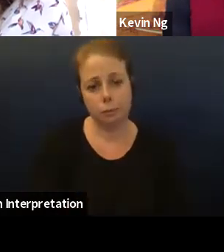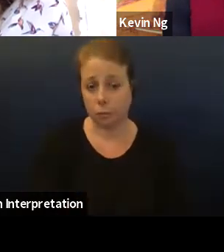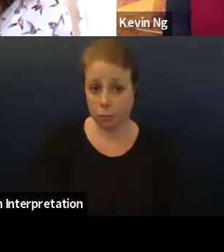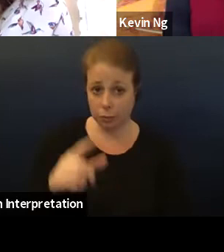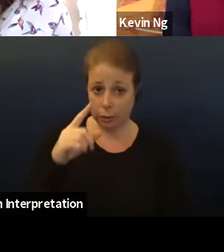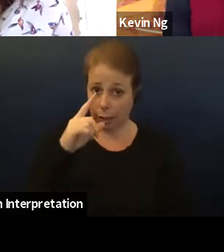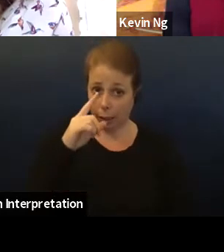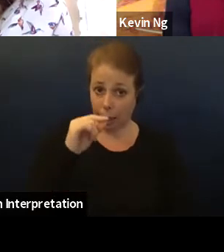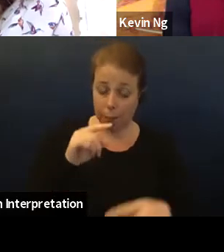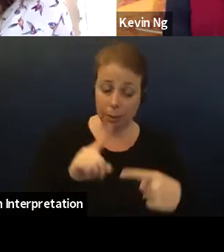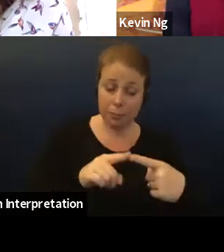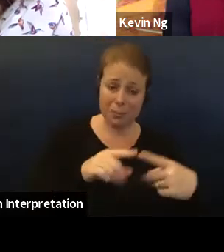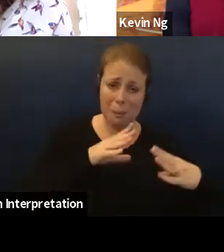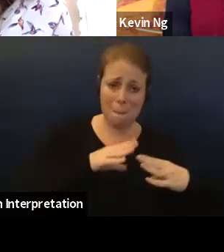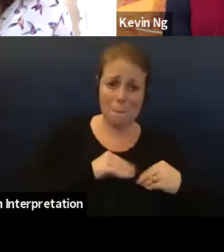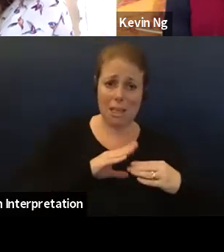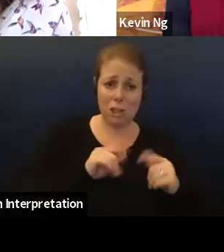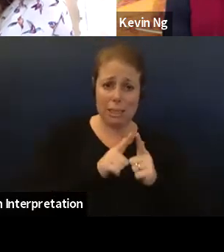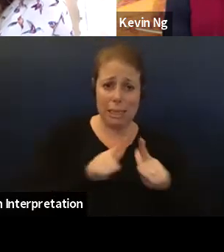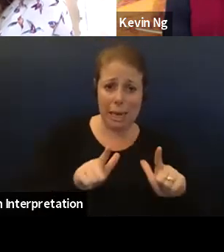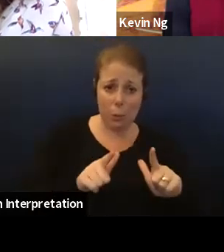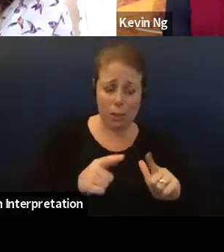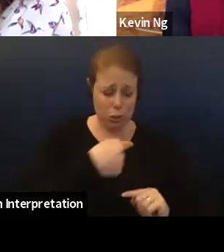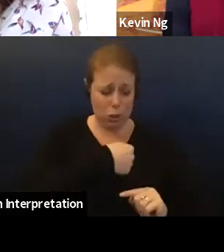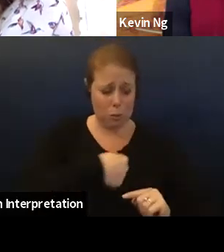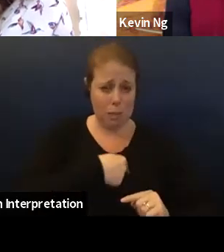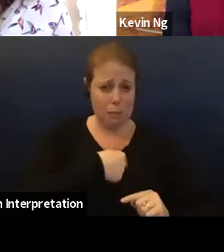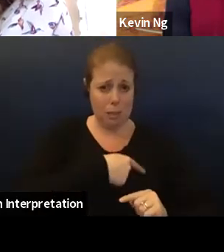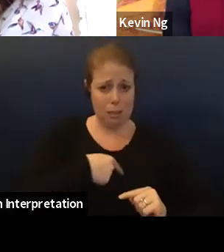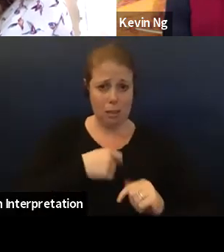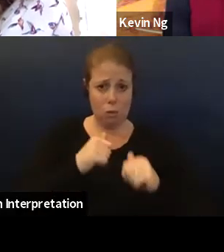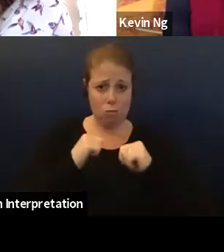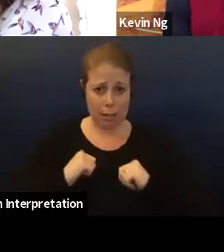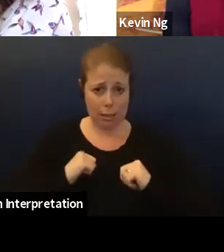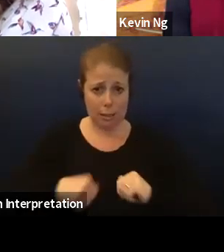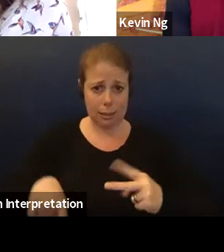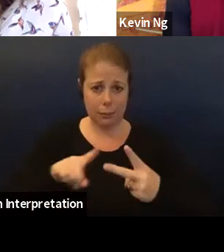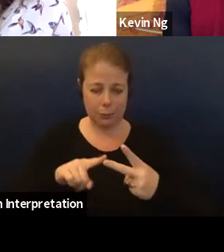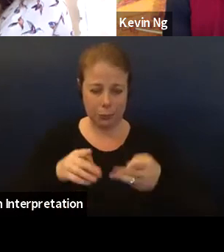but also the laser focus on knowing exactly how you're going to get done what you're proposing.